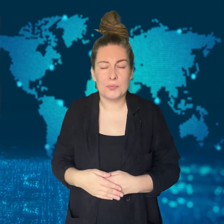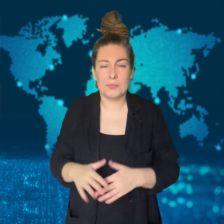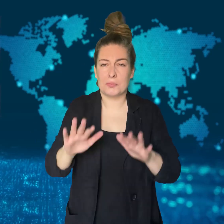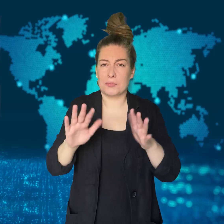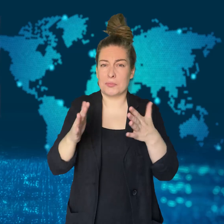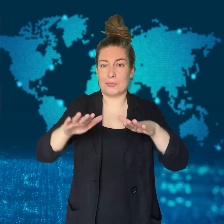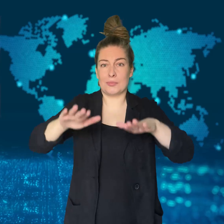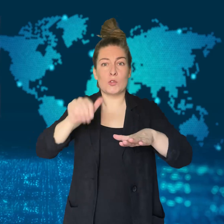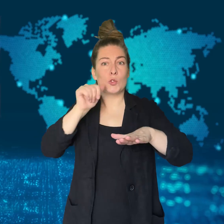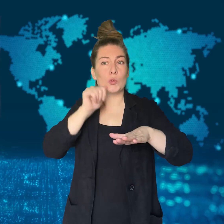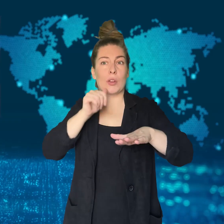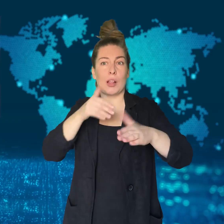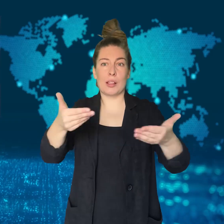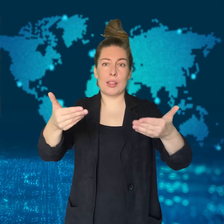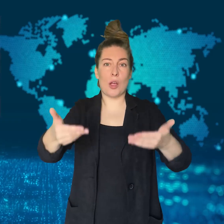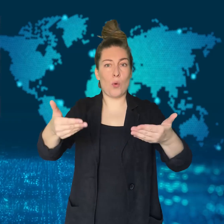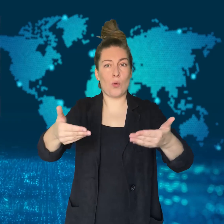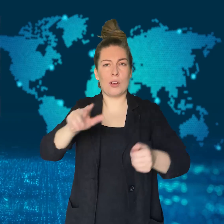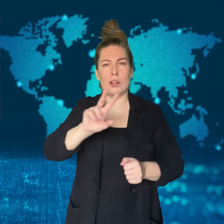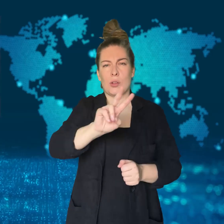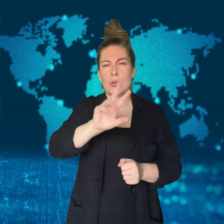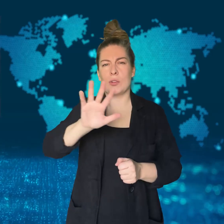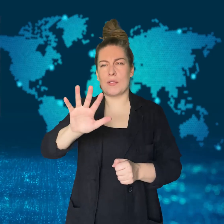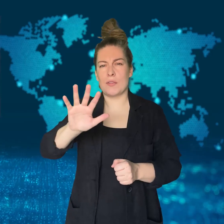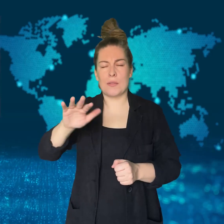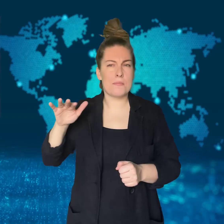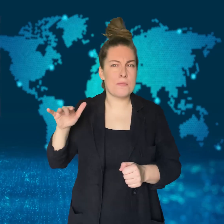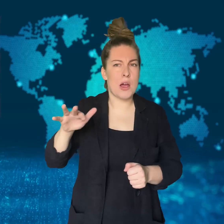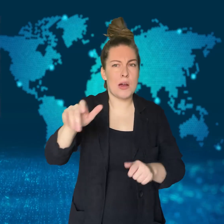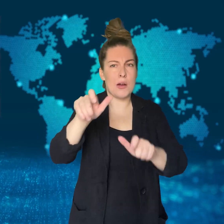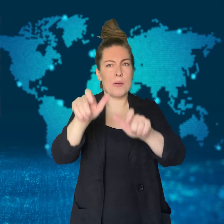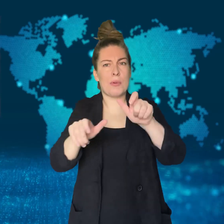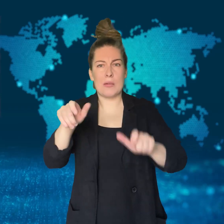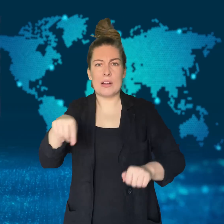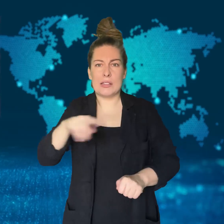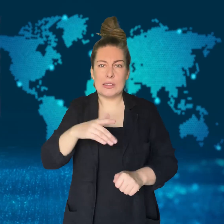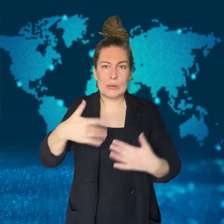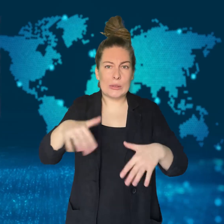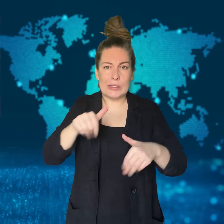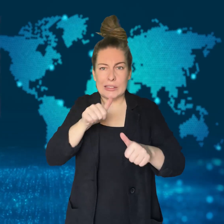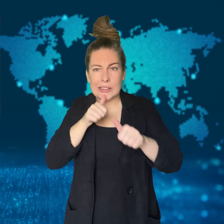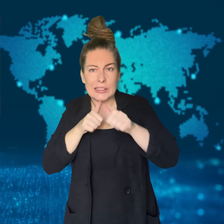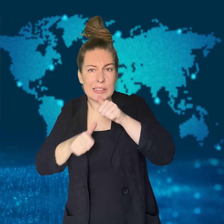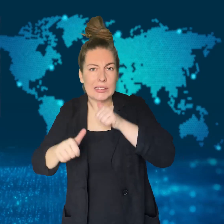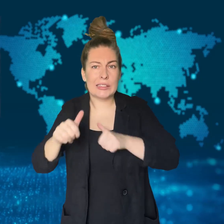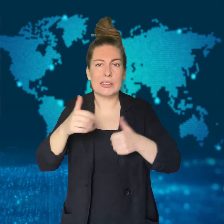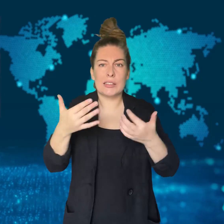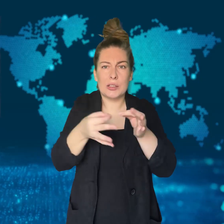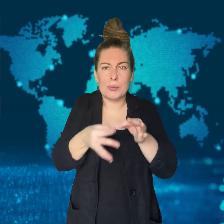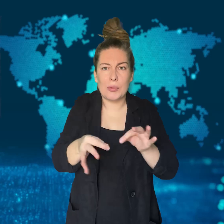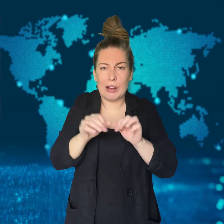Some have sought asylum in other countries.